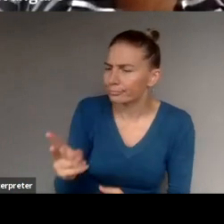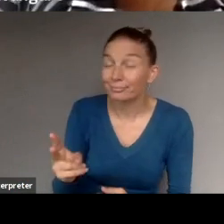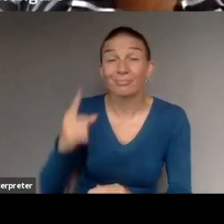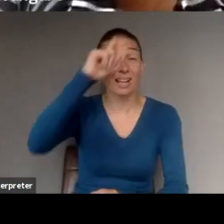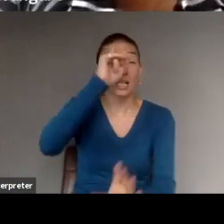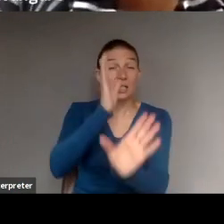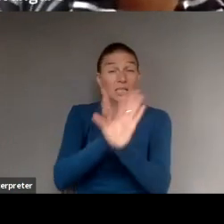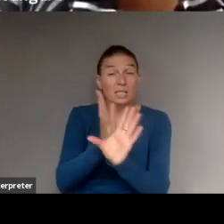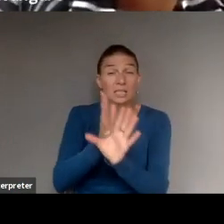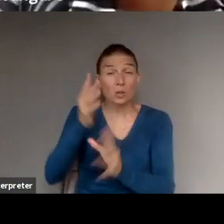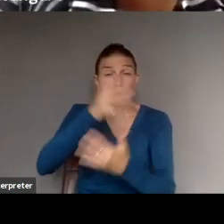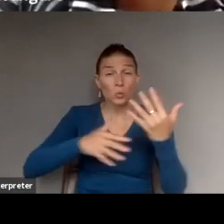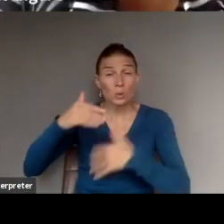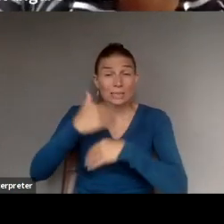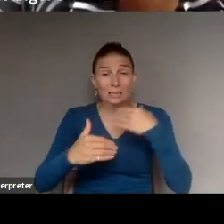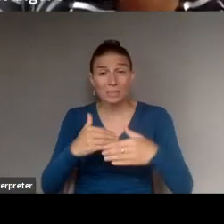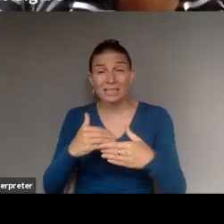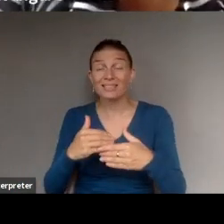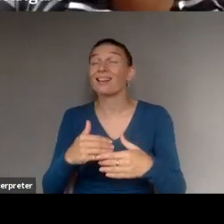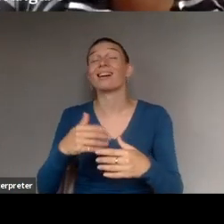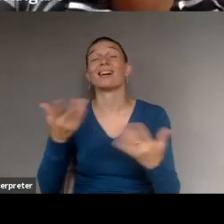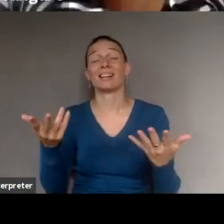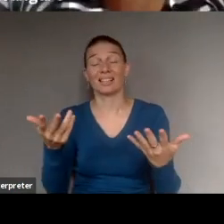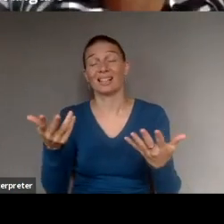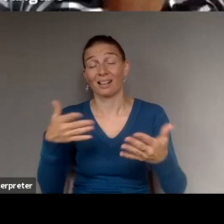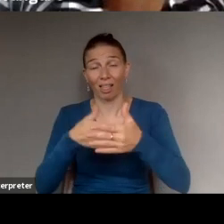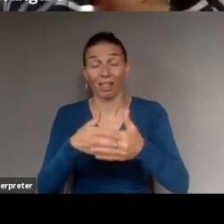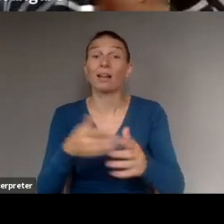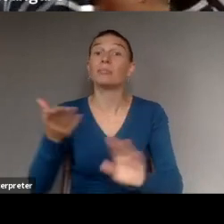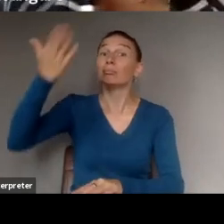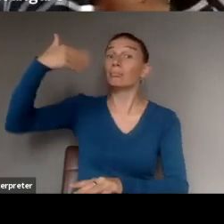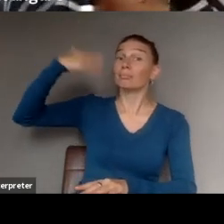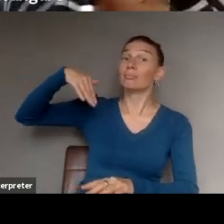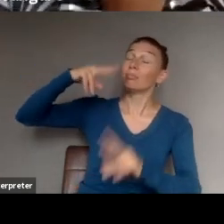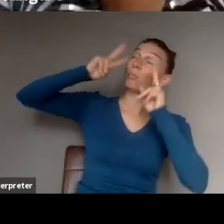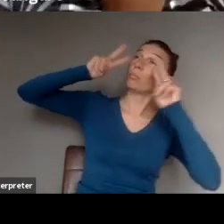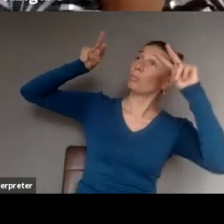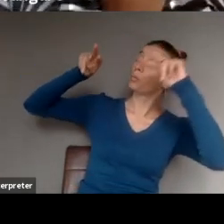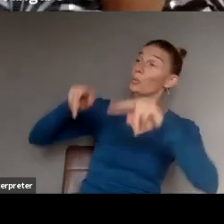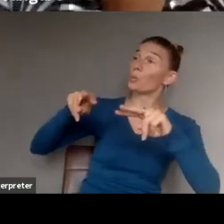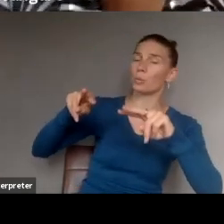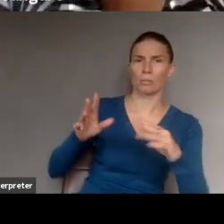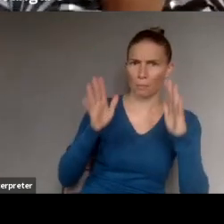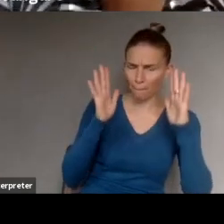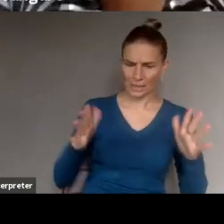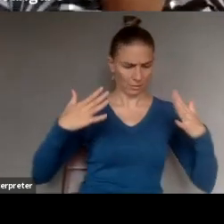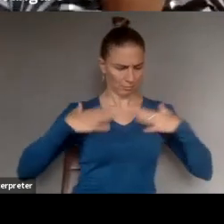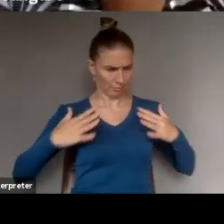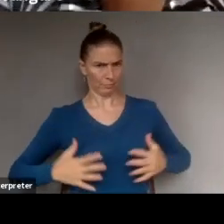a disability had to be seen for one to be considered as a person with a disability, then it puts so many persons with intellectual